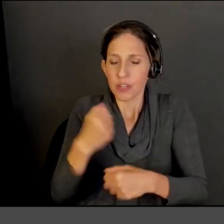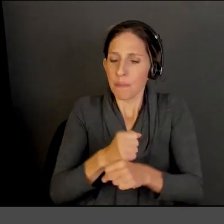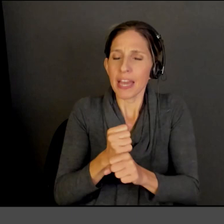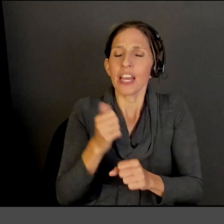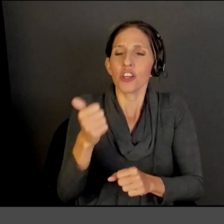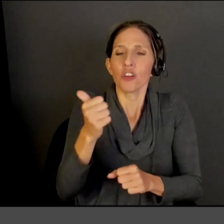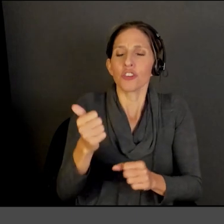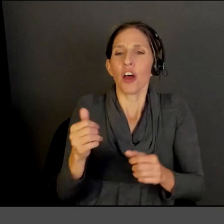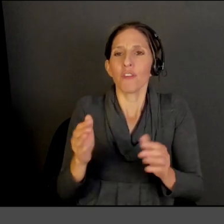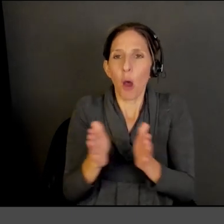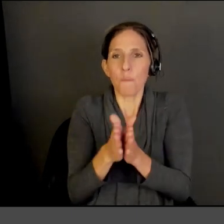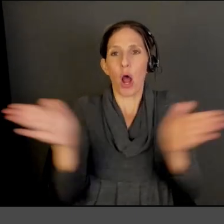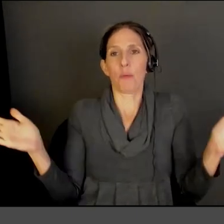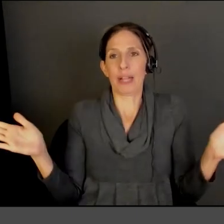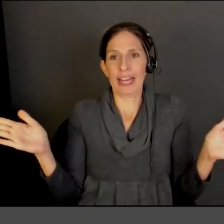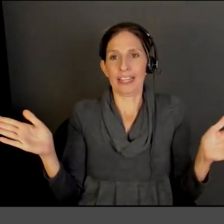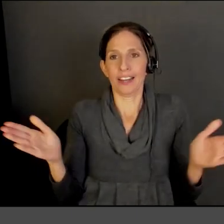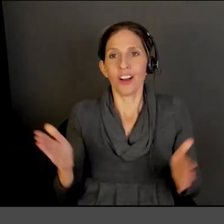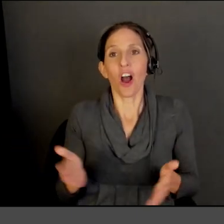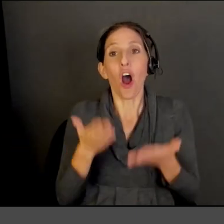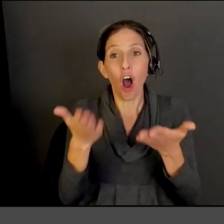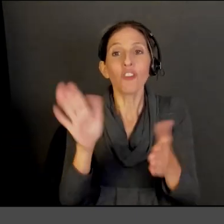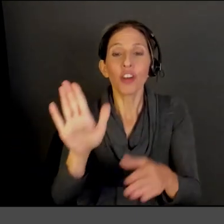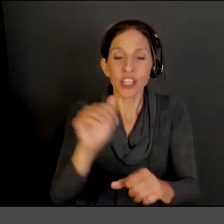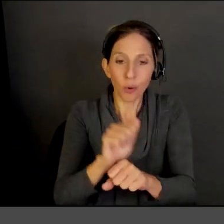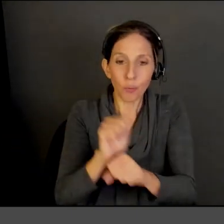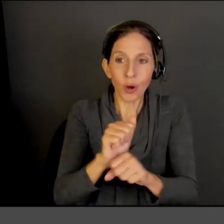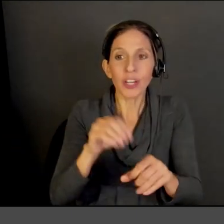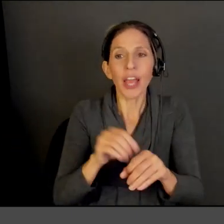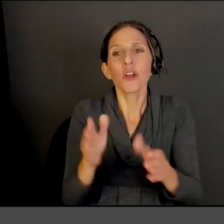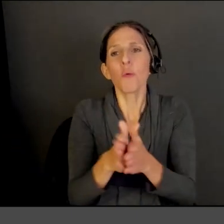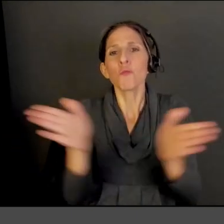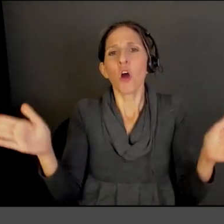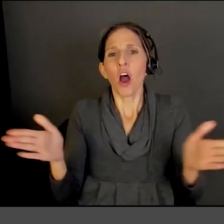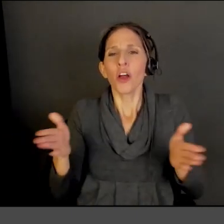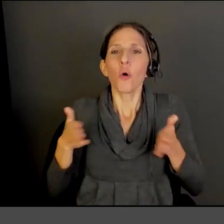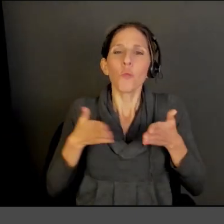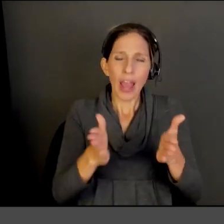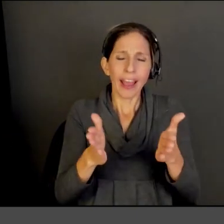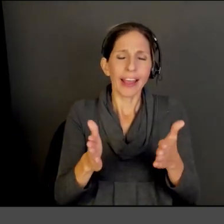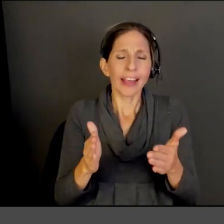WHAT DO YOU BELIEVE THE HUMANITIES CAN TEACH US ABOUT CIVIC ENGAGEMENT?